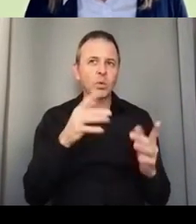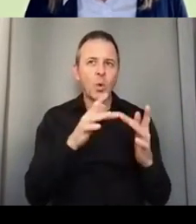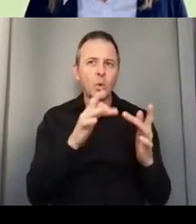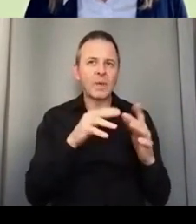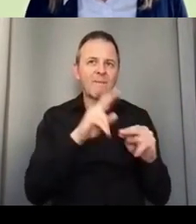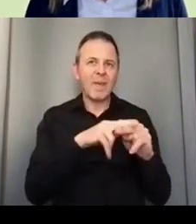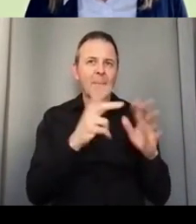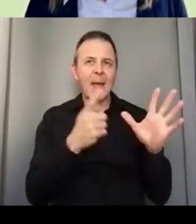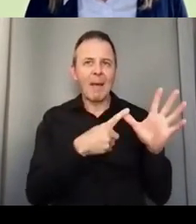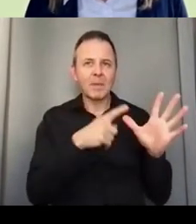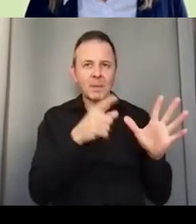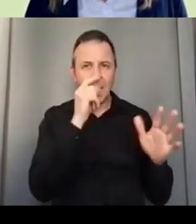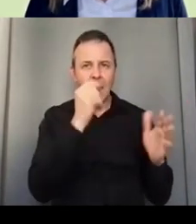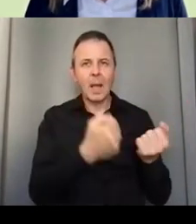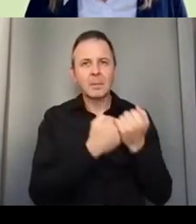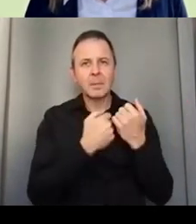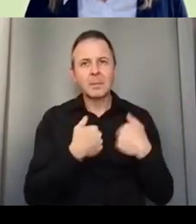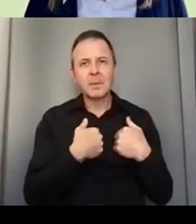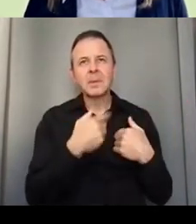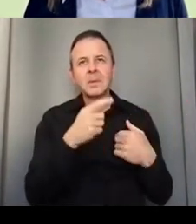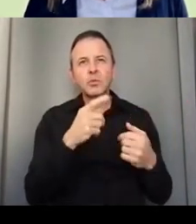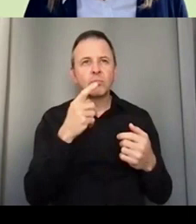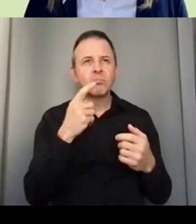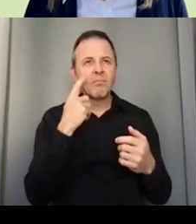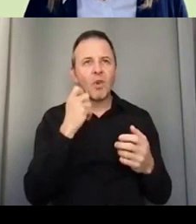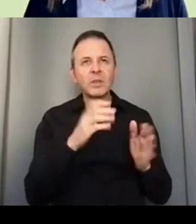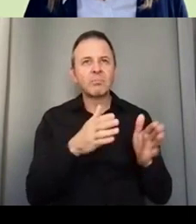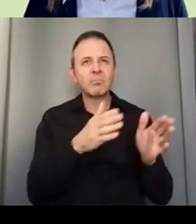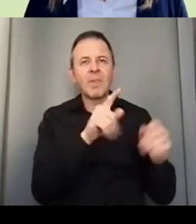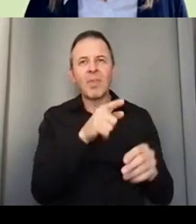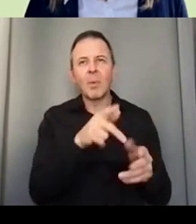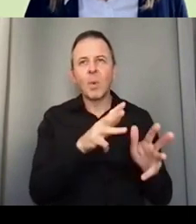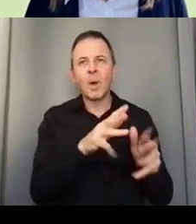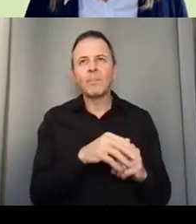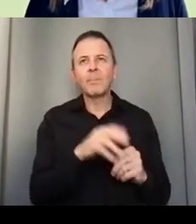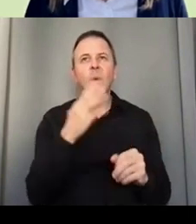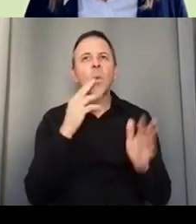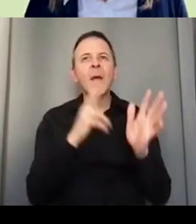you down this path as well so when NDIS participants with exceptional